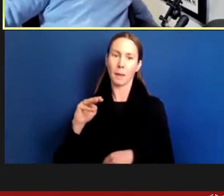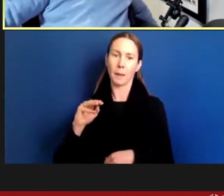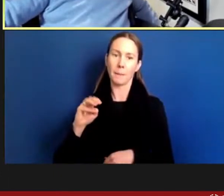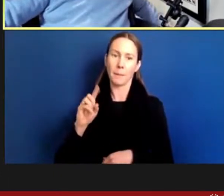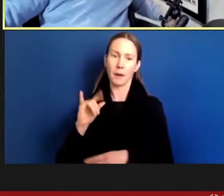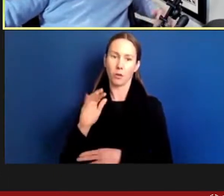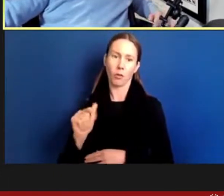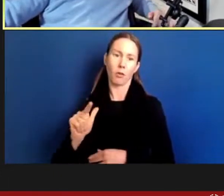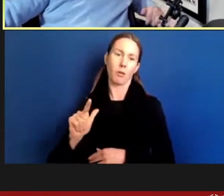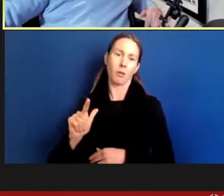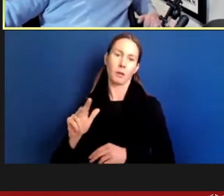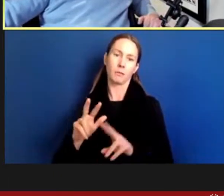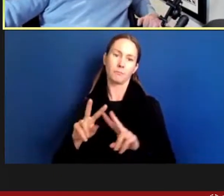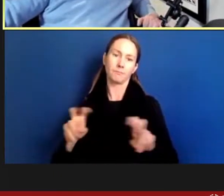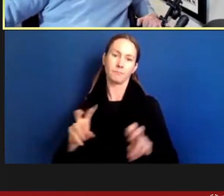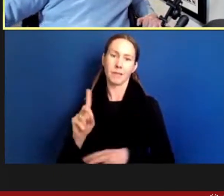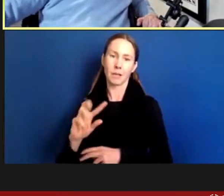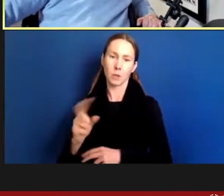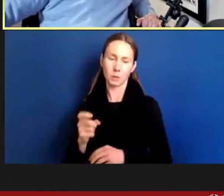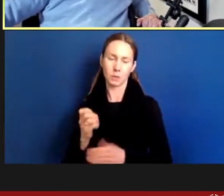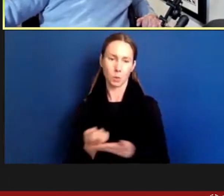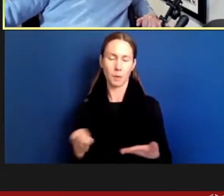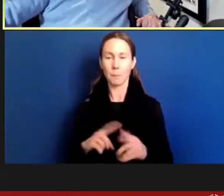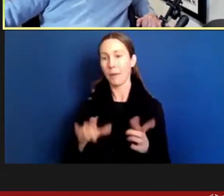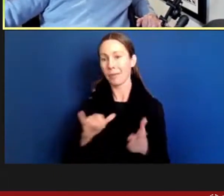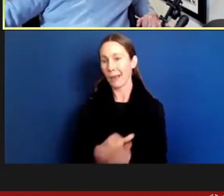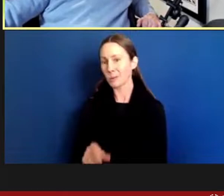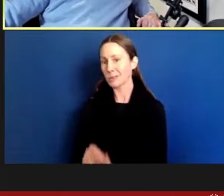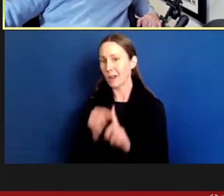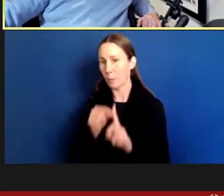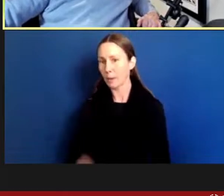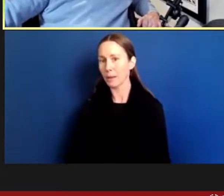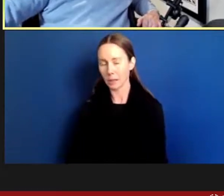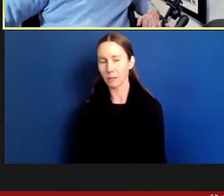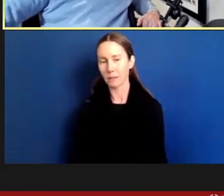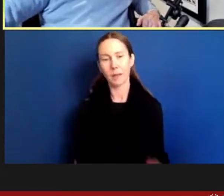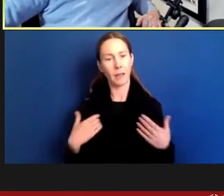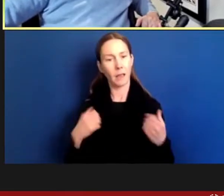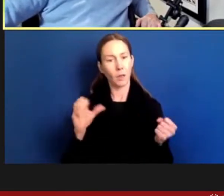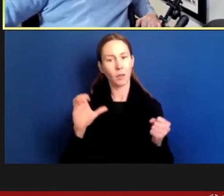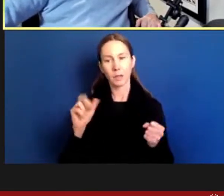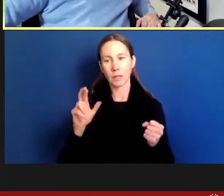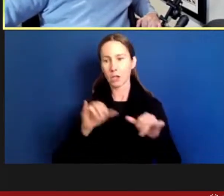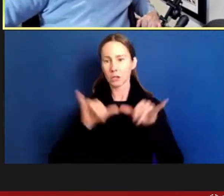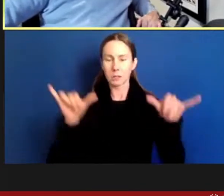That, however, was an anomaly. Healthcare systems throughout the country have not voluntarily